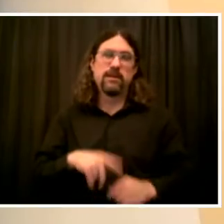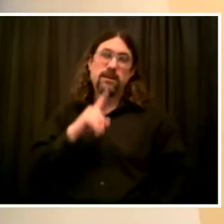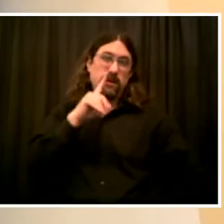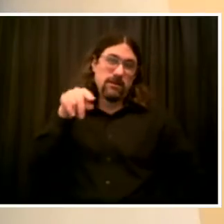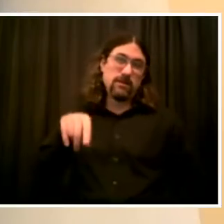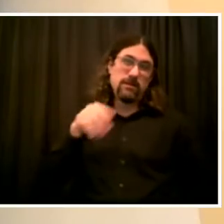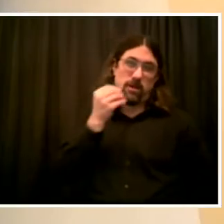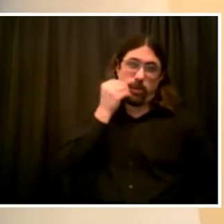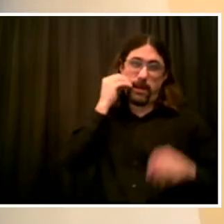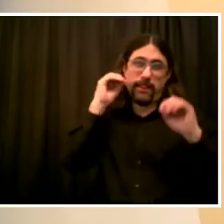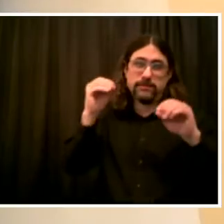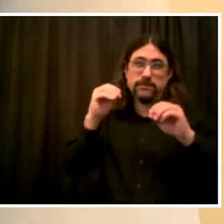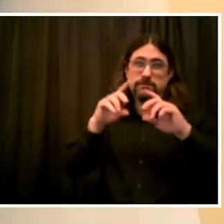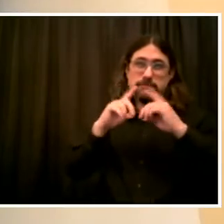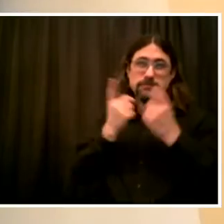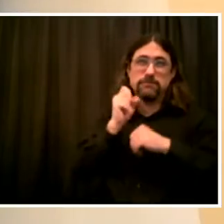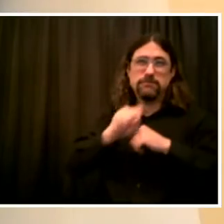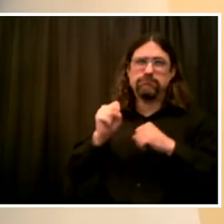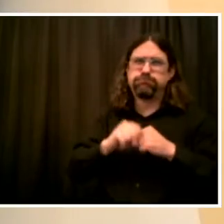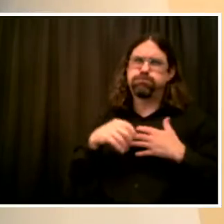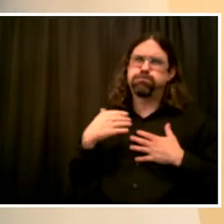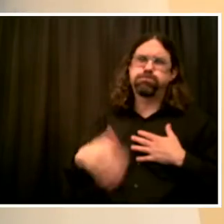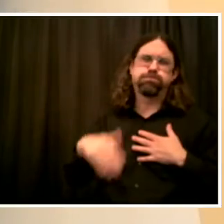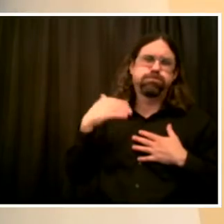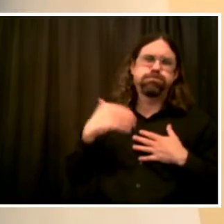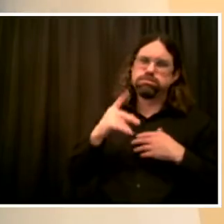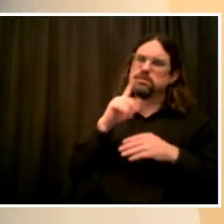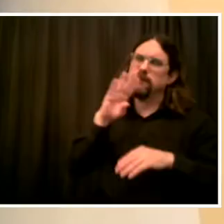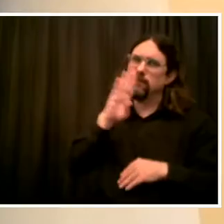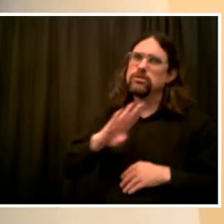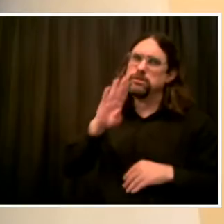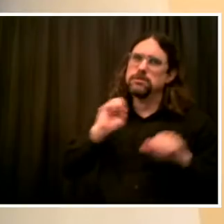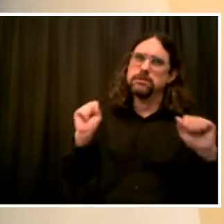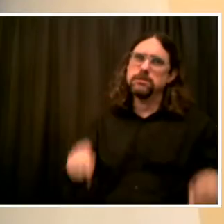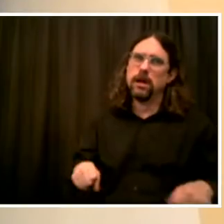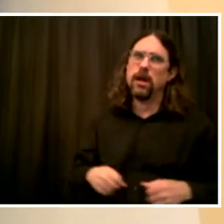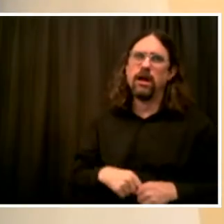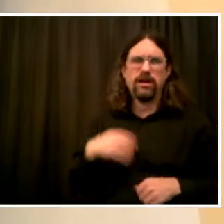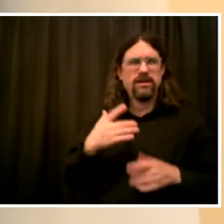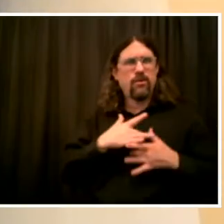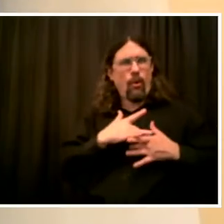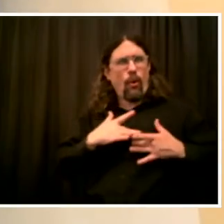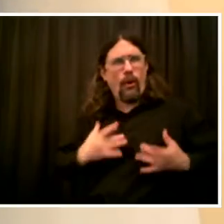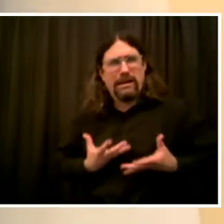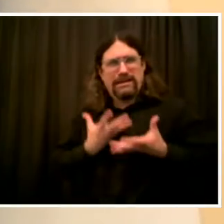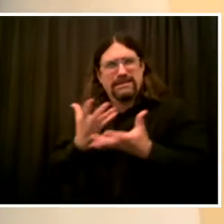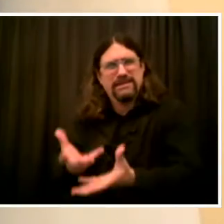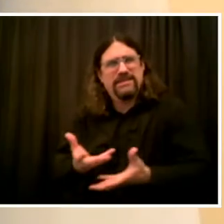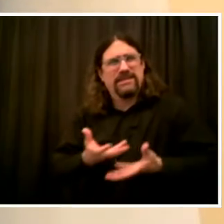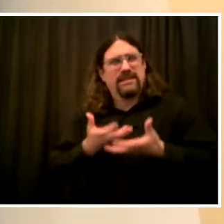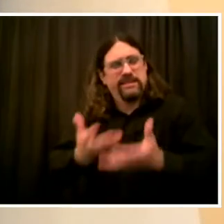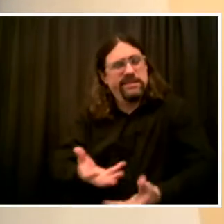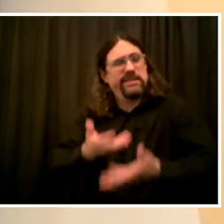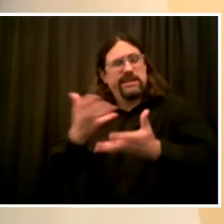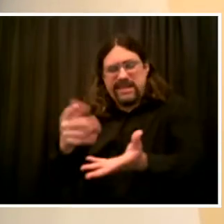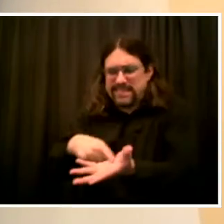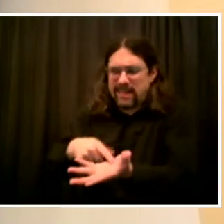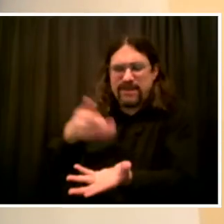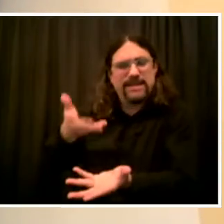FRUSTRATION OF THE WORK AND IT'S THE REASON WHY OUR FRONT LINE WORKES RARE SO